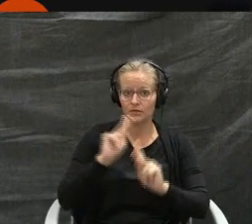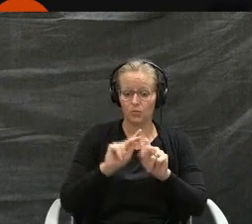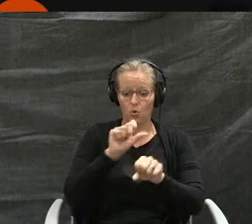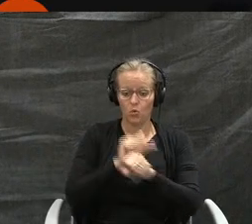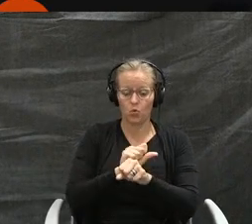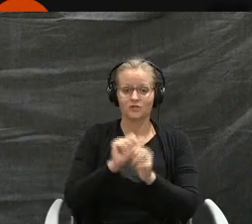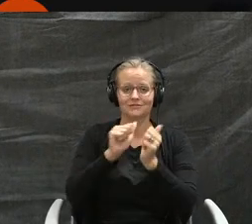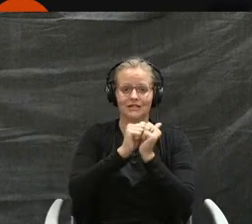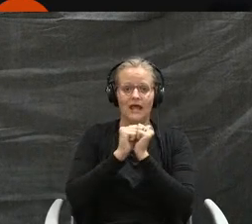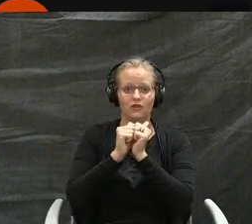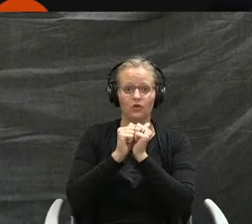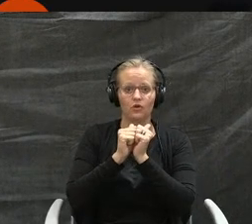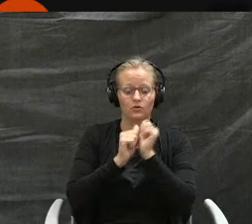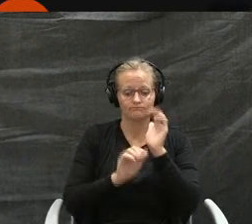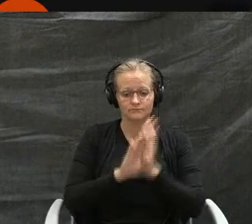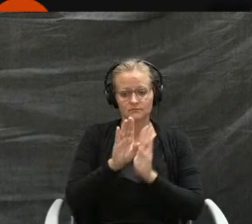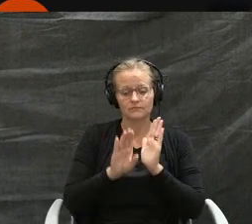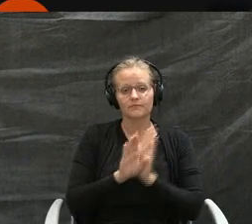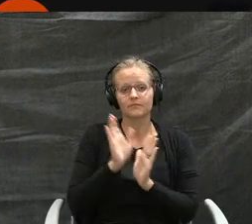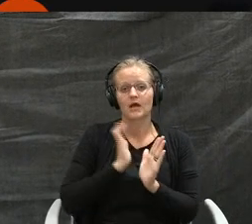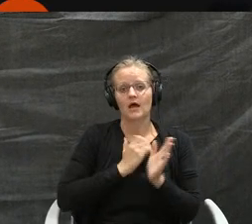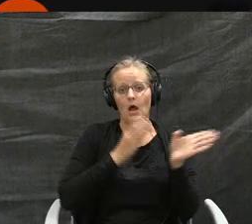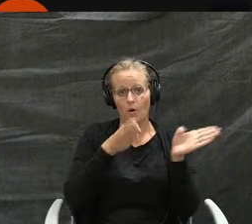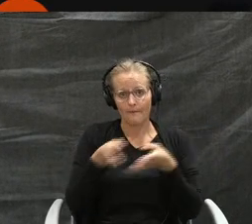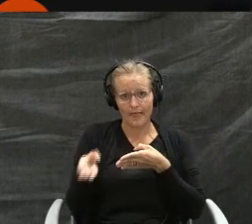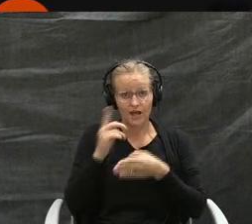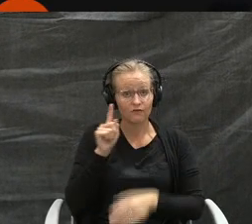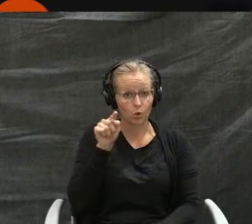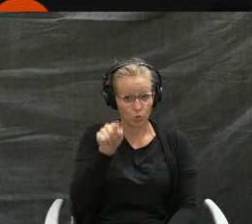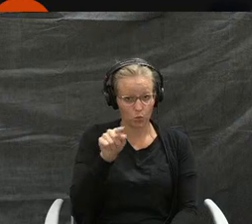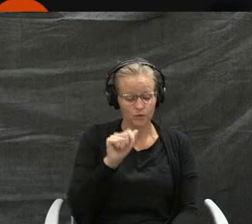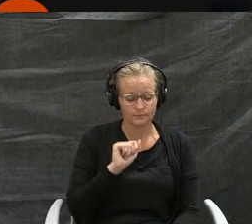together to create this this plan for you. They spent hours